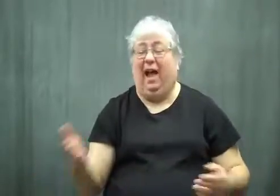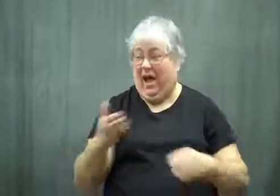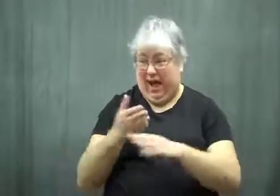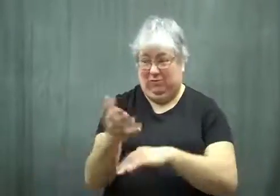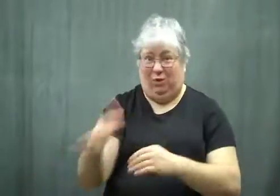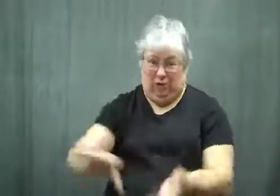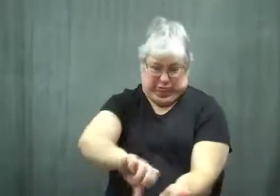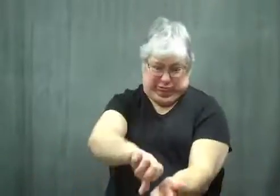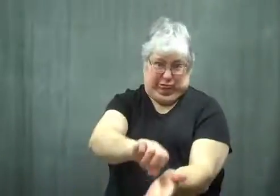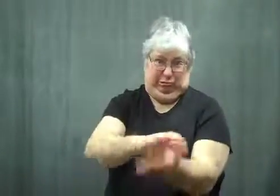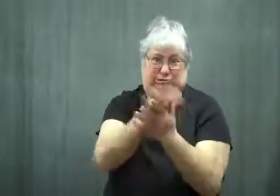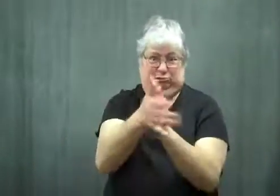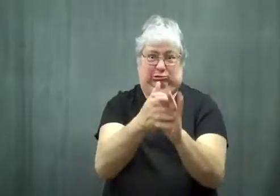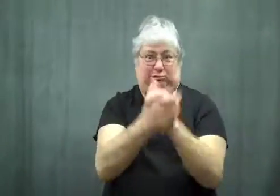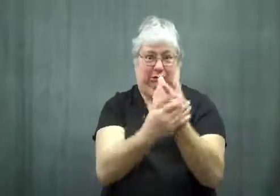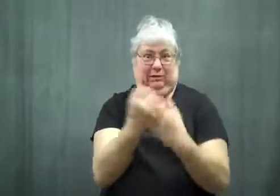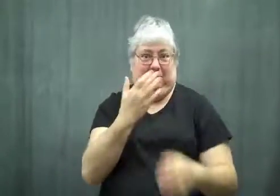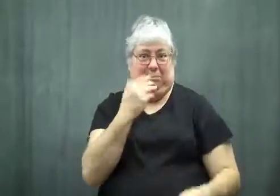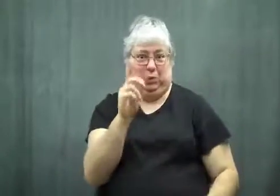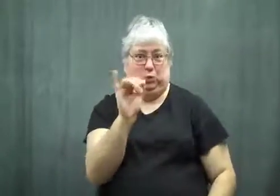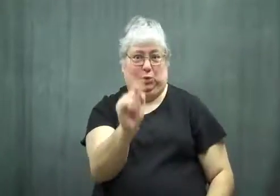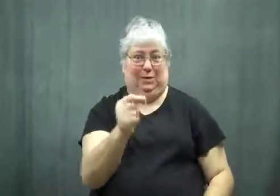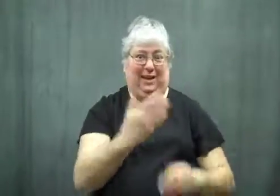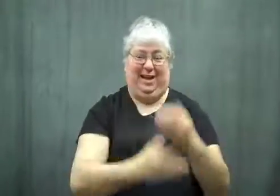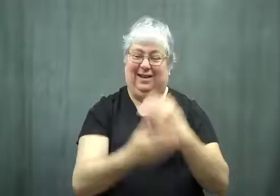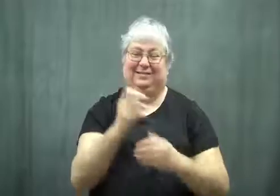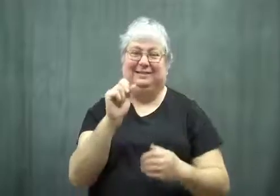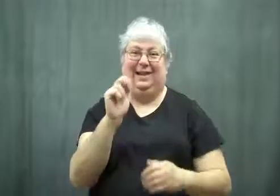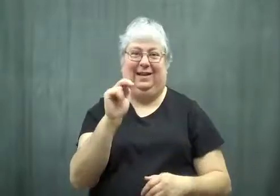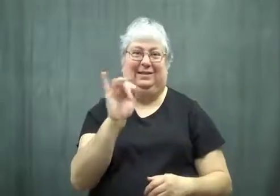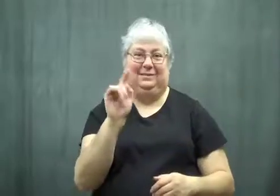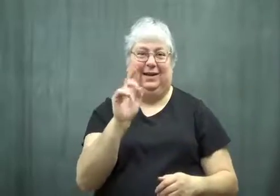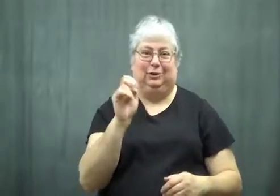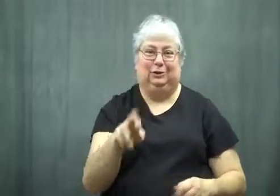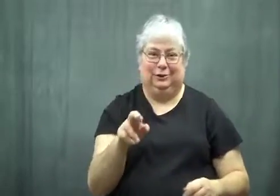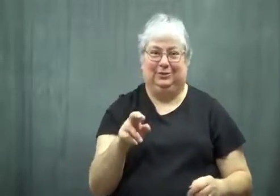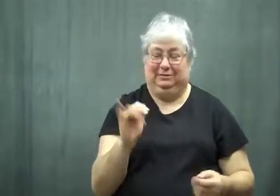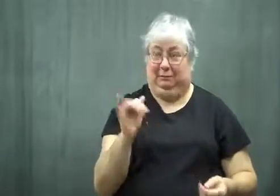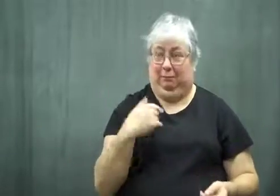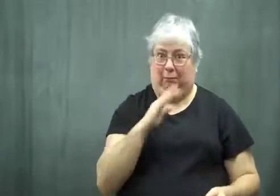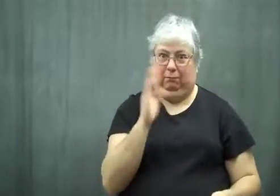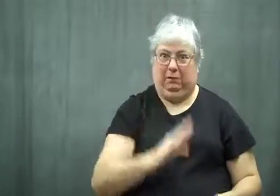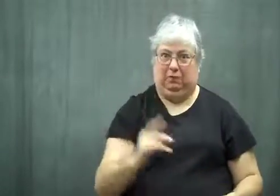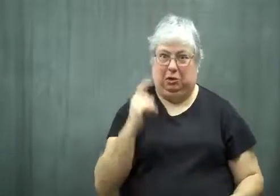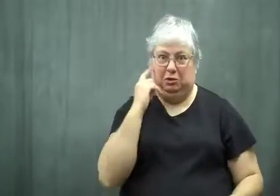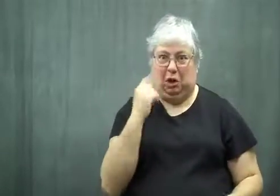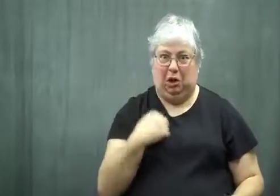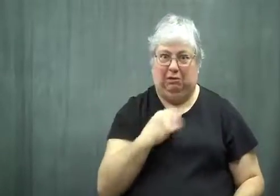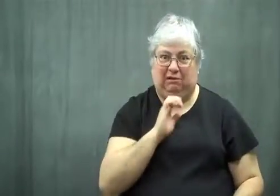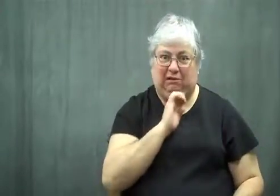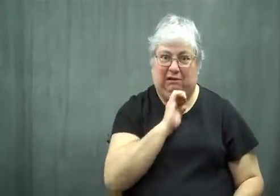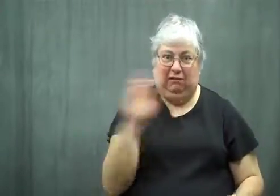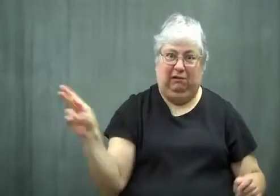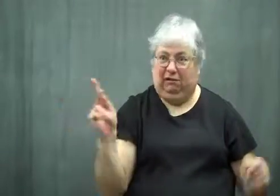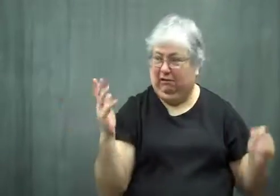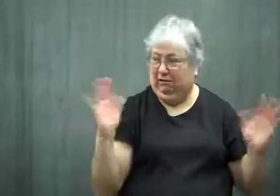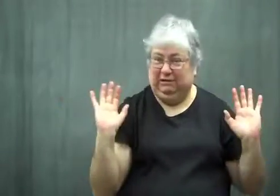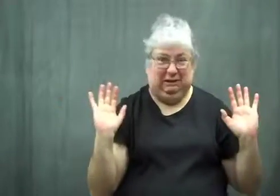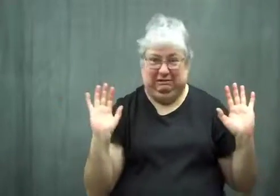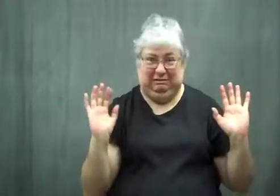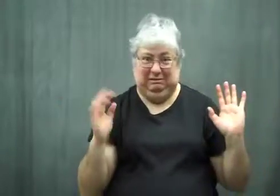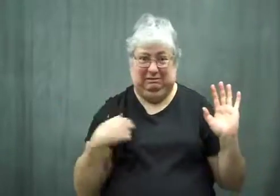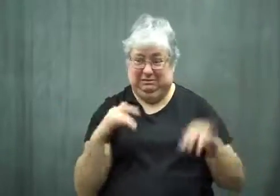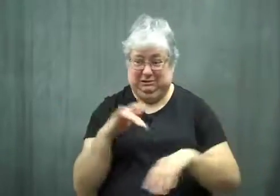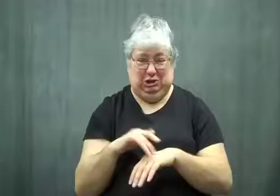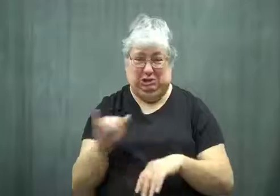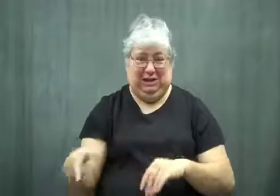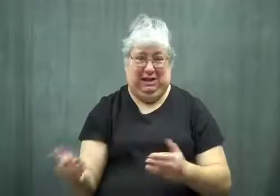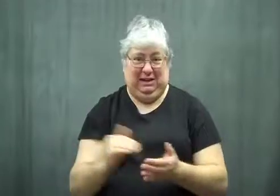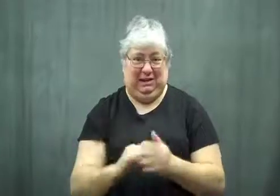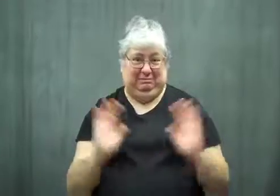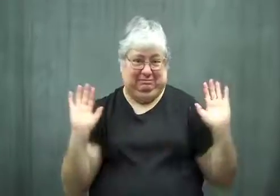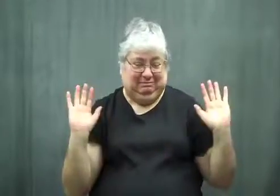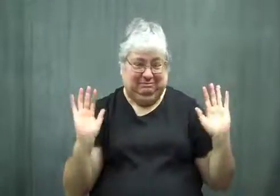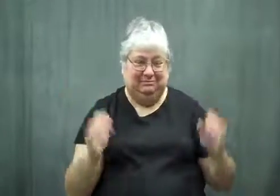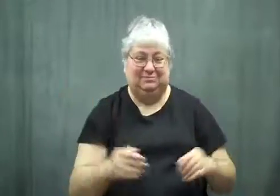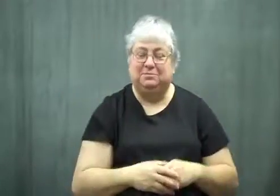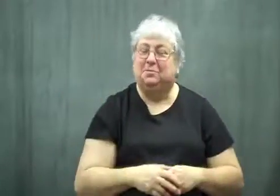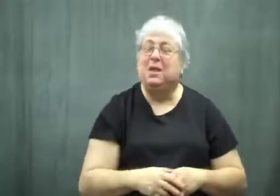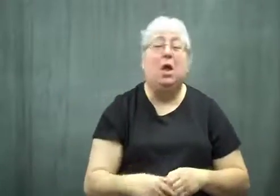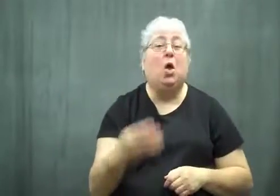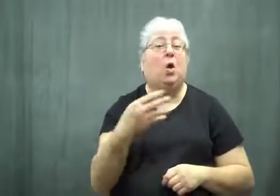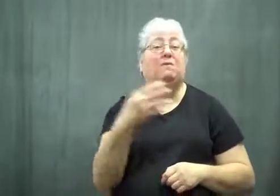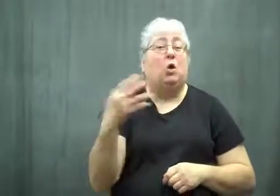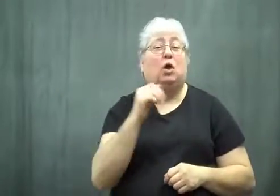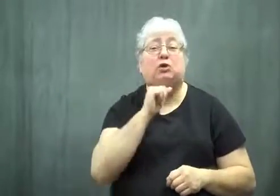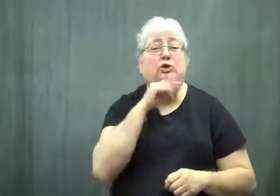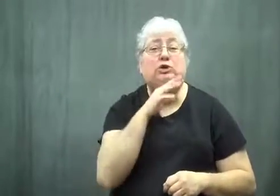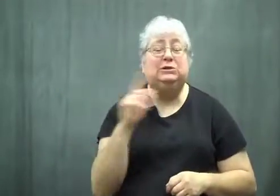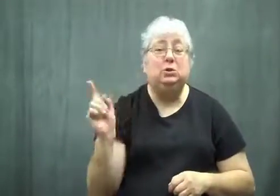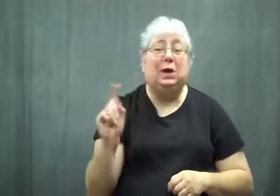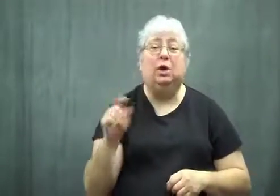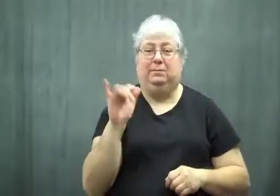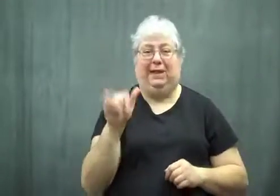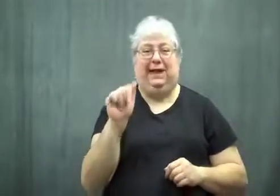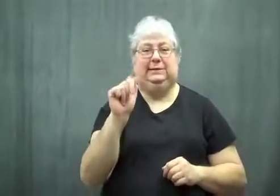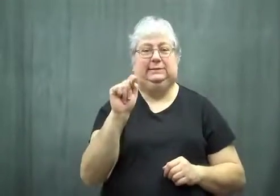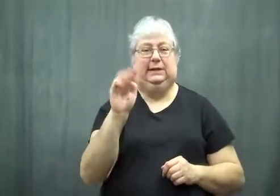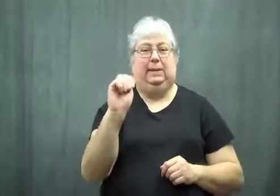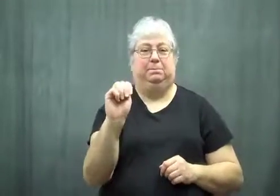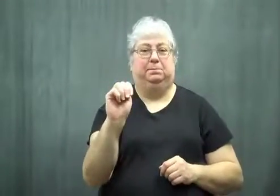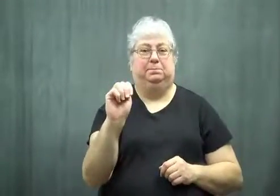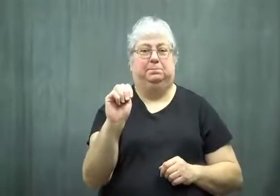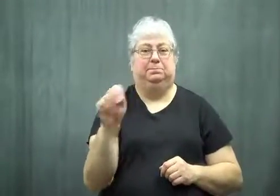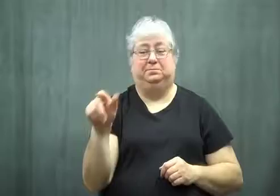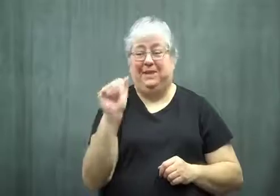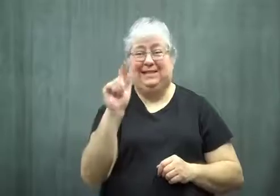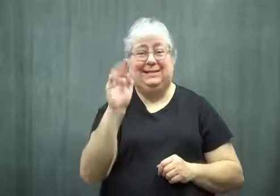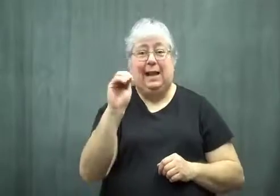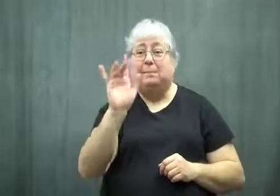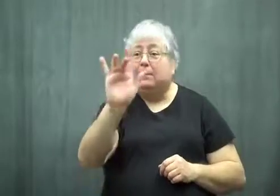go for the hand sanitizer afterwards. Ewww.. I never thought about that.